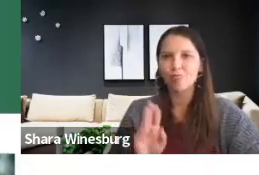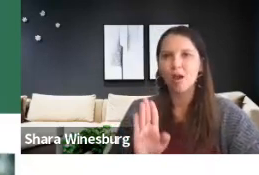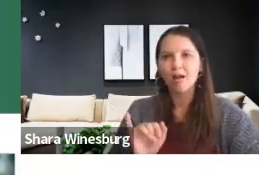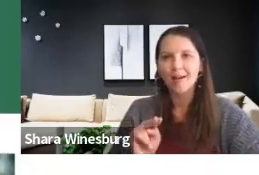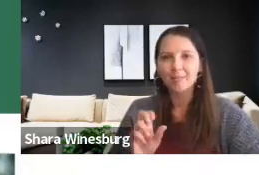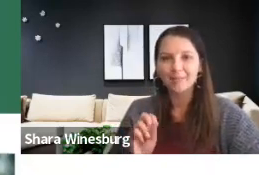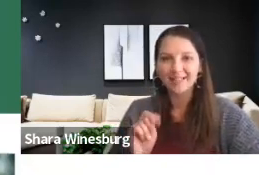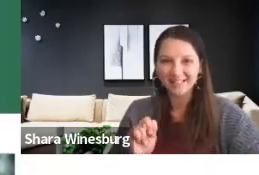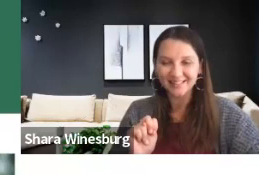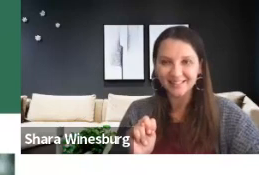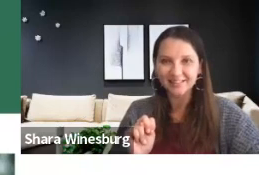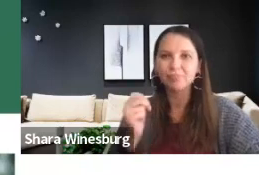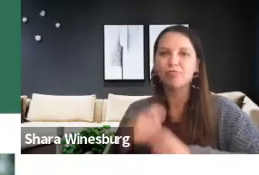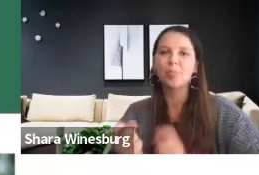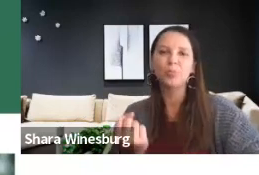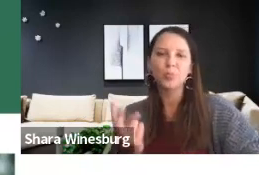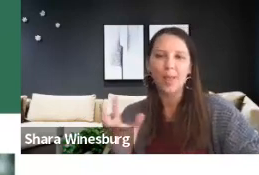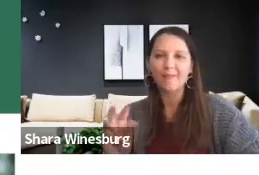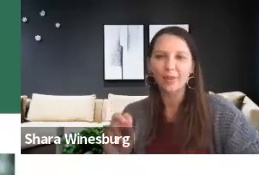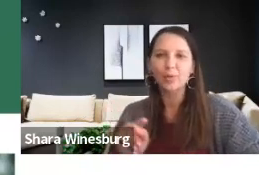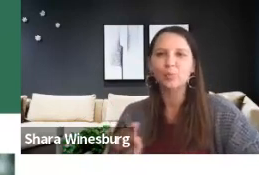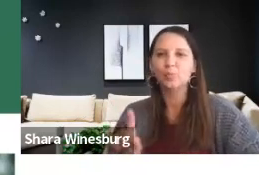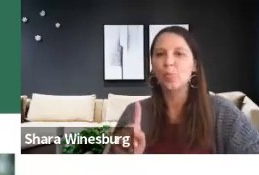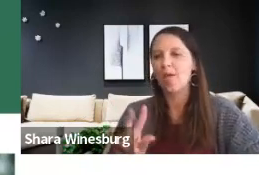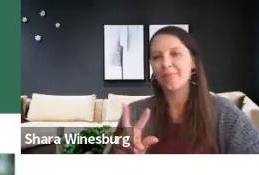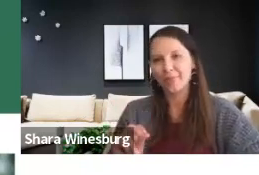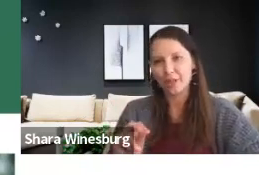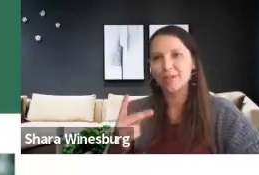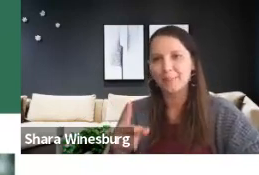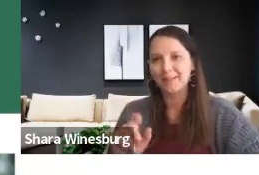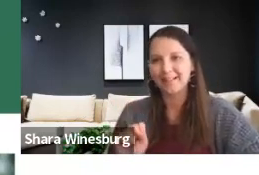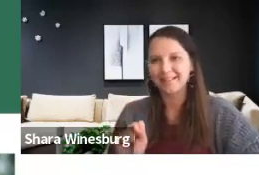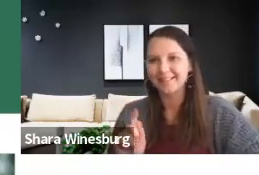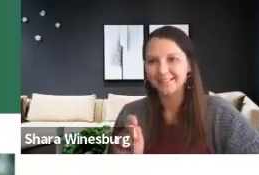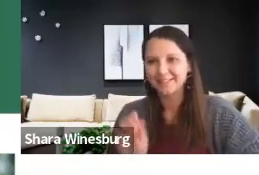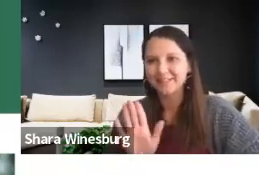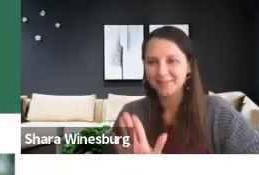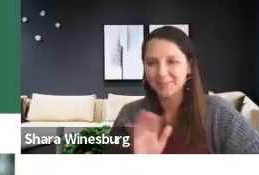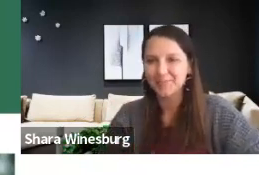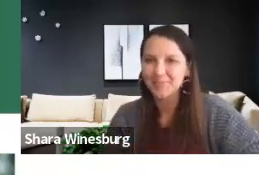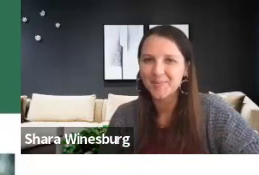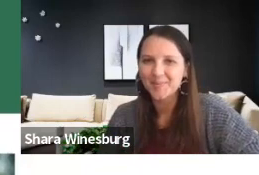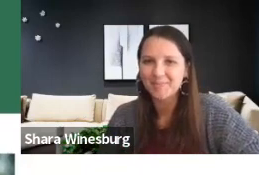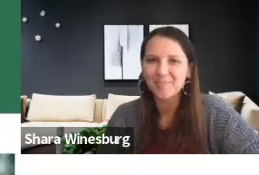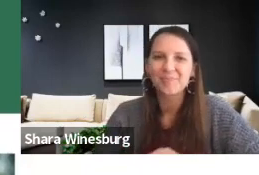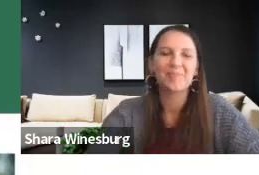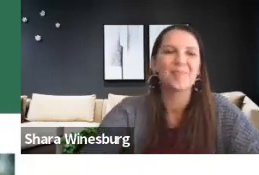Natalie from 12:30 to 1:30